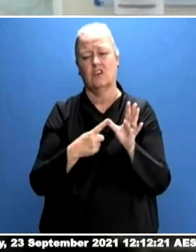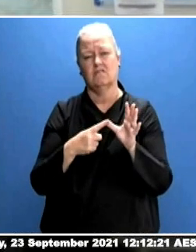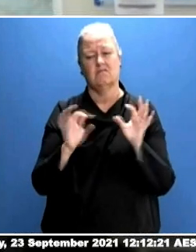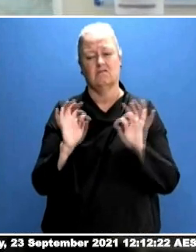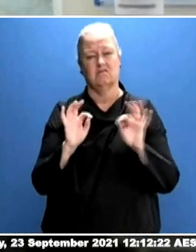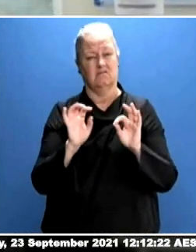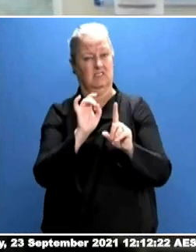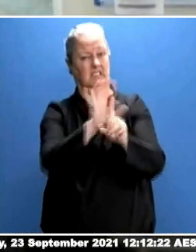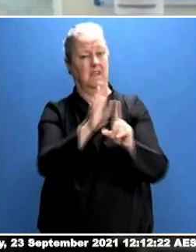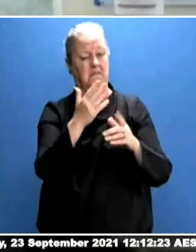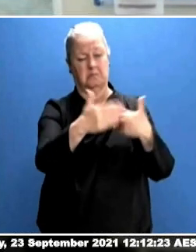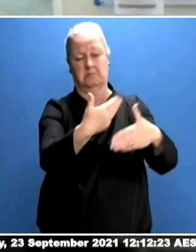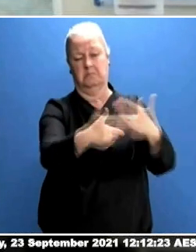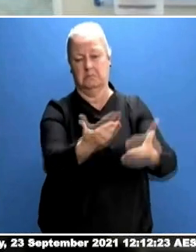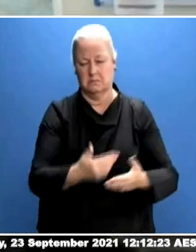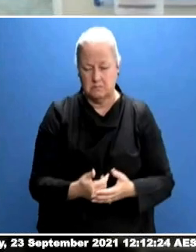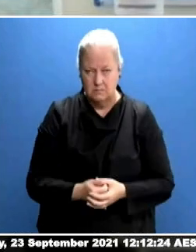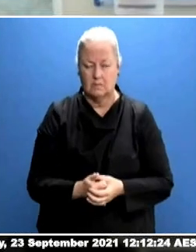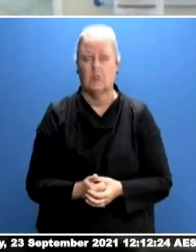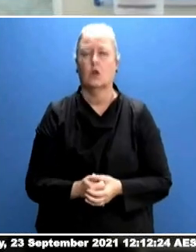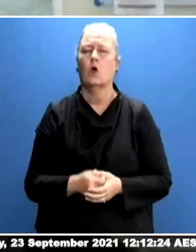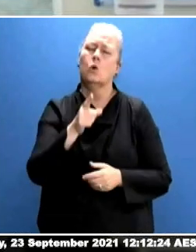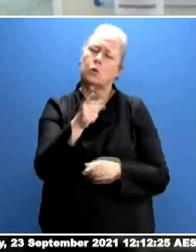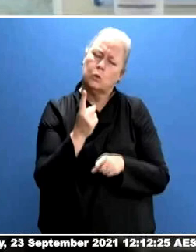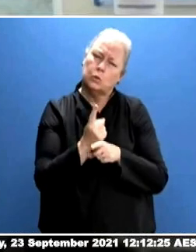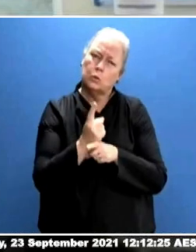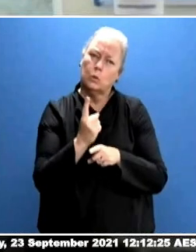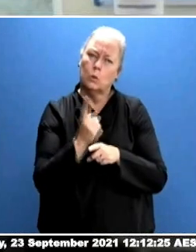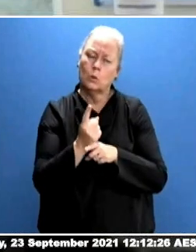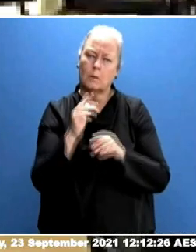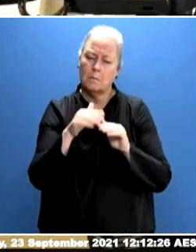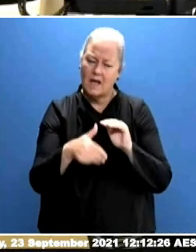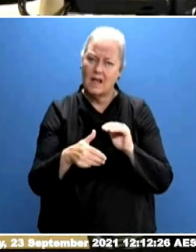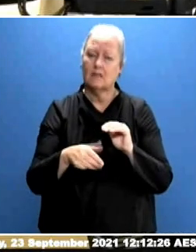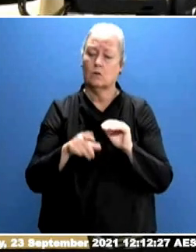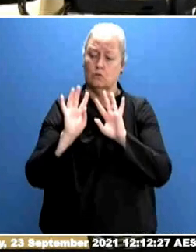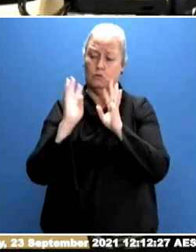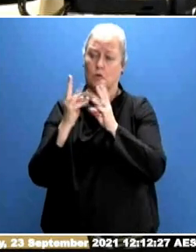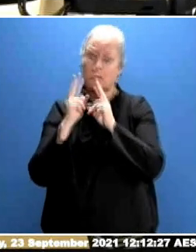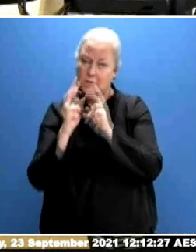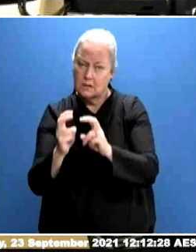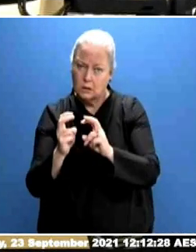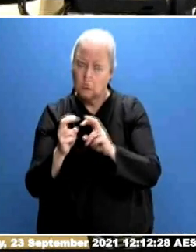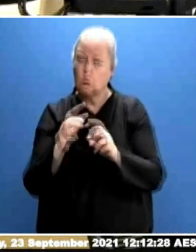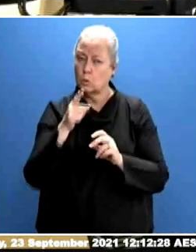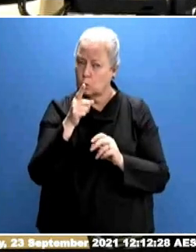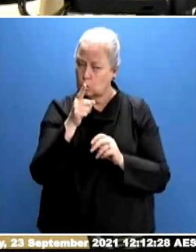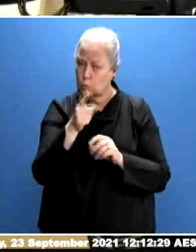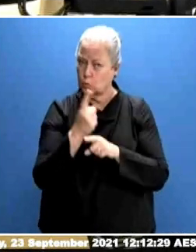Now, Mr Espie, just so we can be plain, when you refer there to the Royal Commission, you were talking there about the Northern Territory